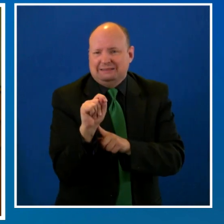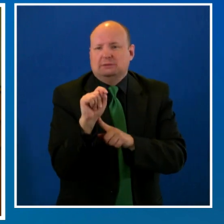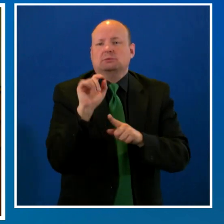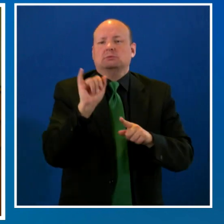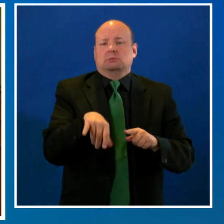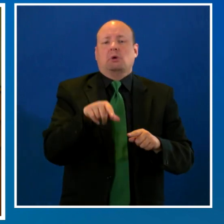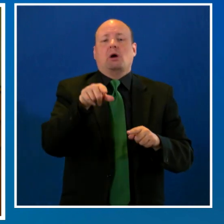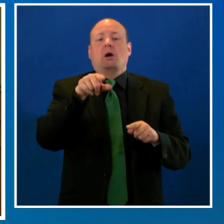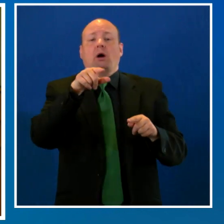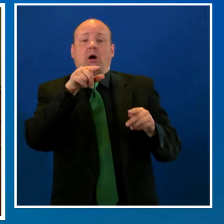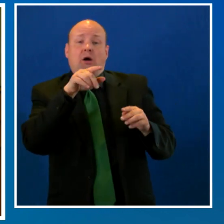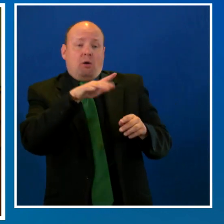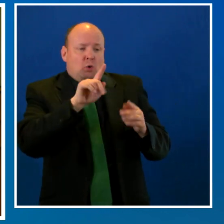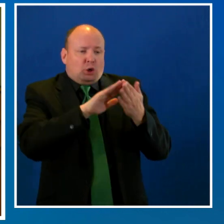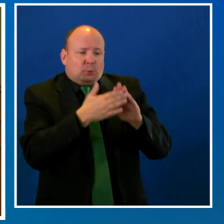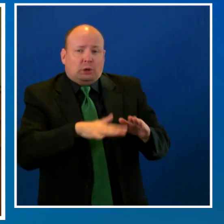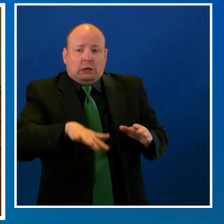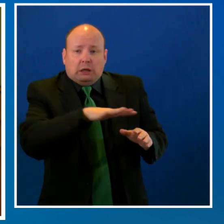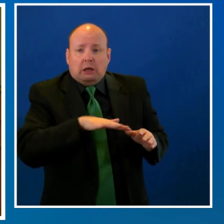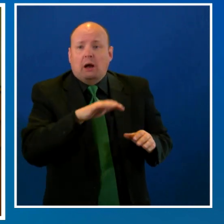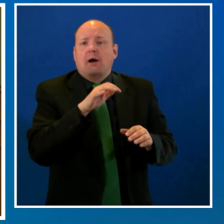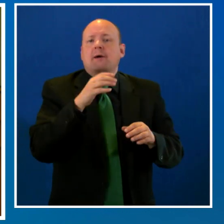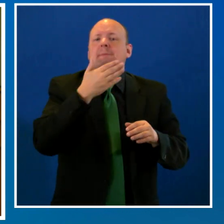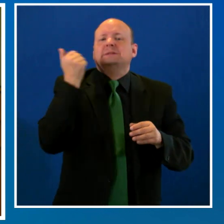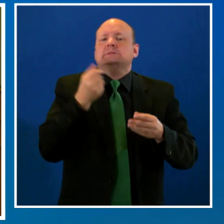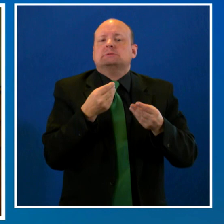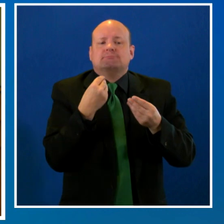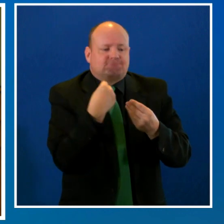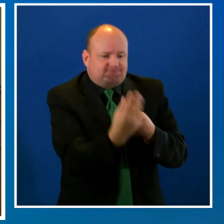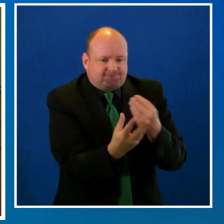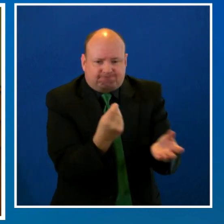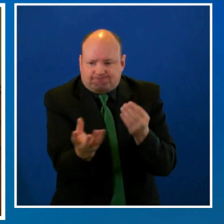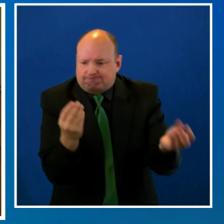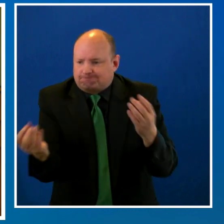these funds to support long term economic and livability